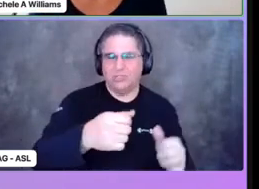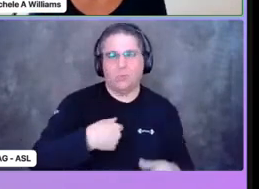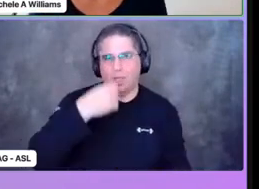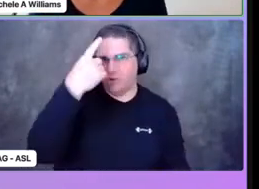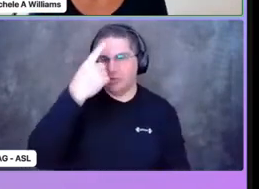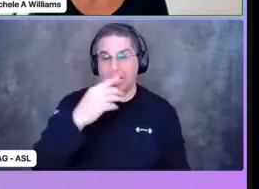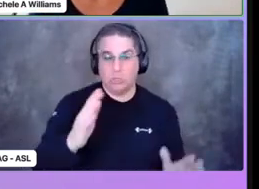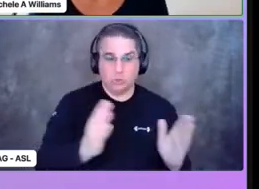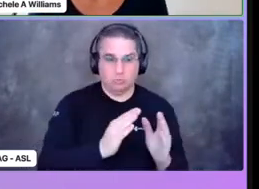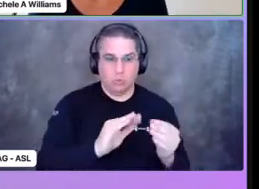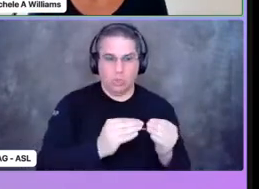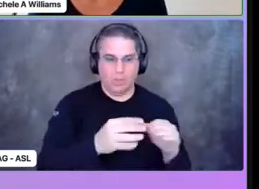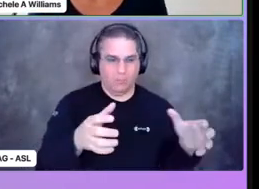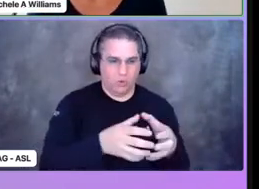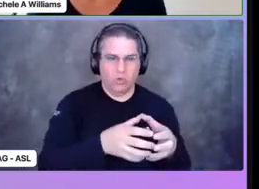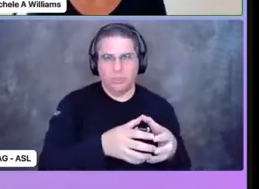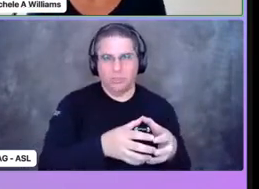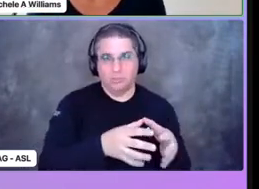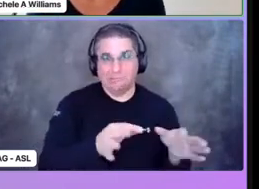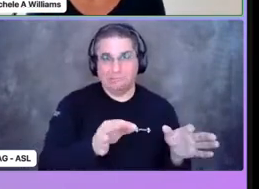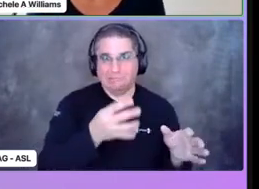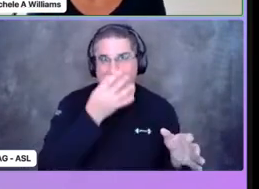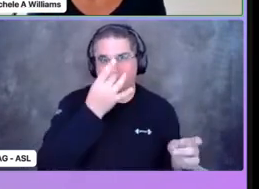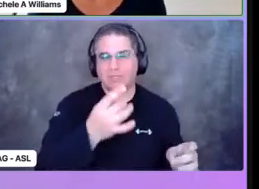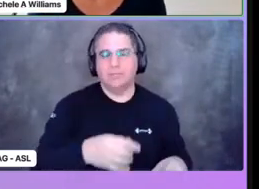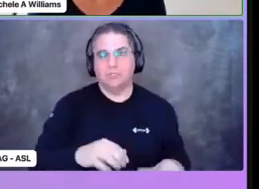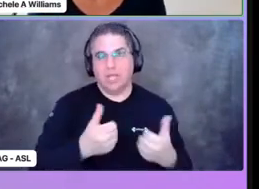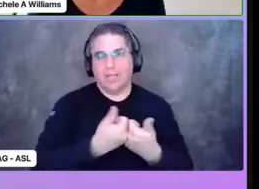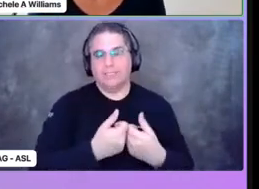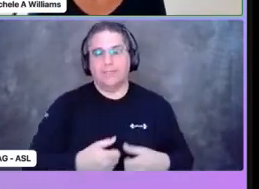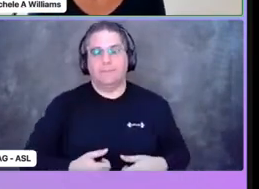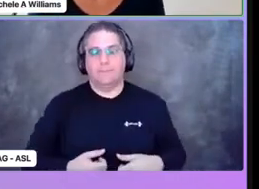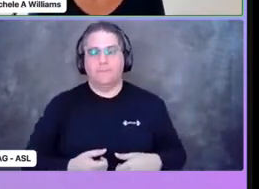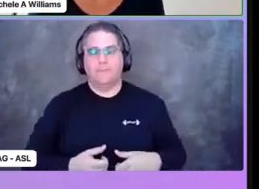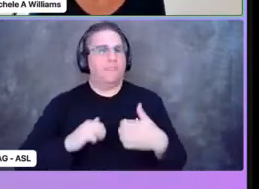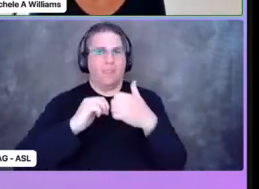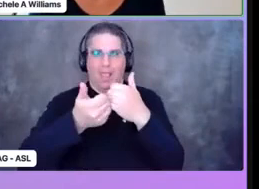enough to address all disabilities. [Michele A